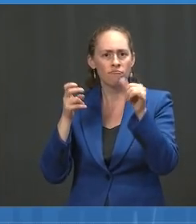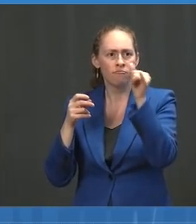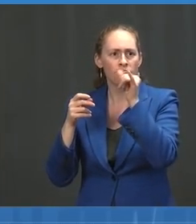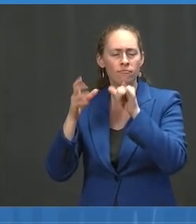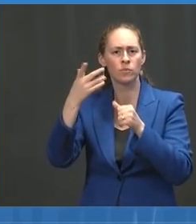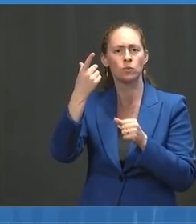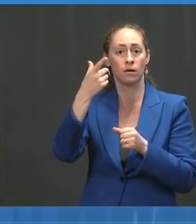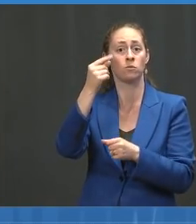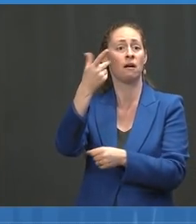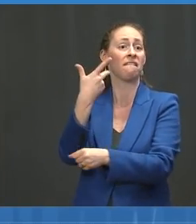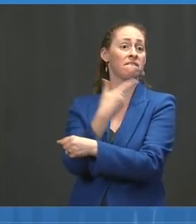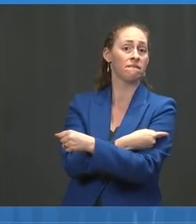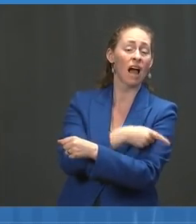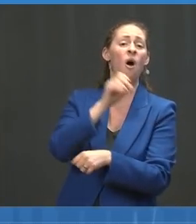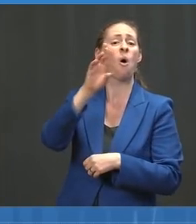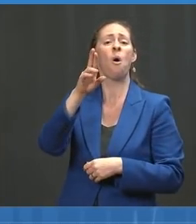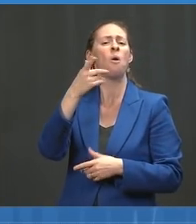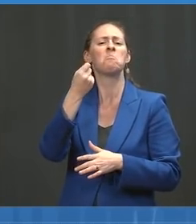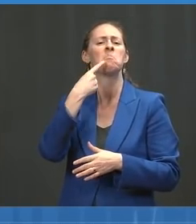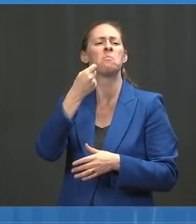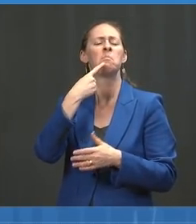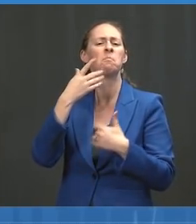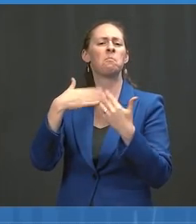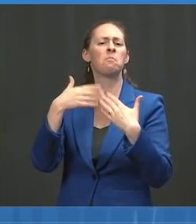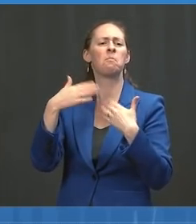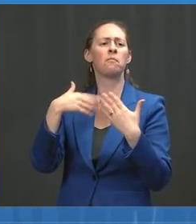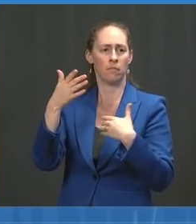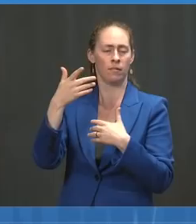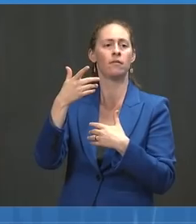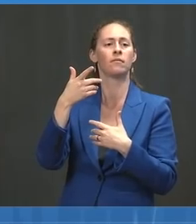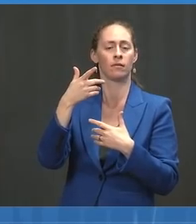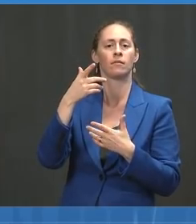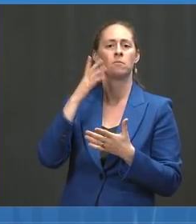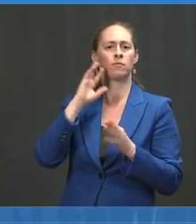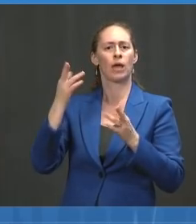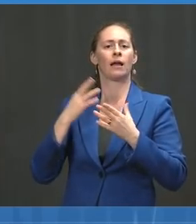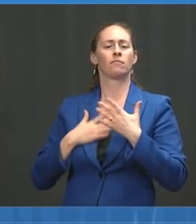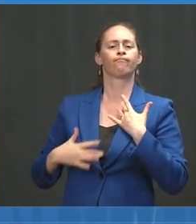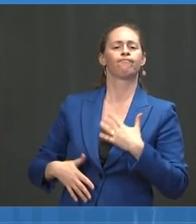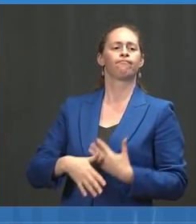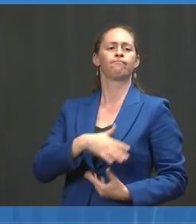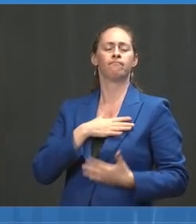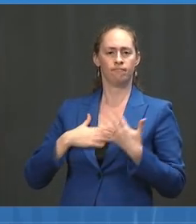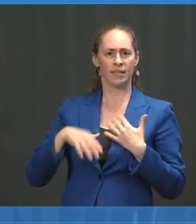And in this regard, clinical trials have demonstrated that early treatment